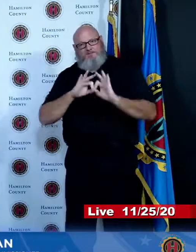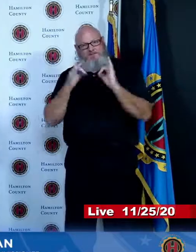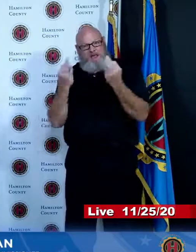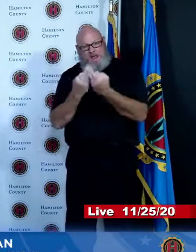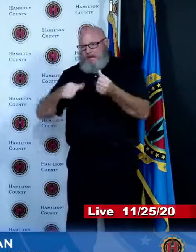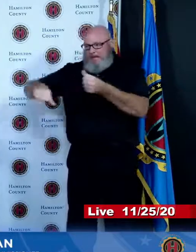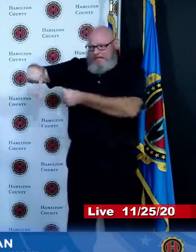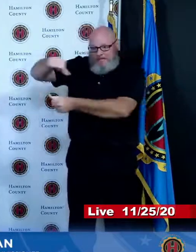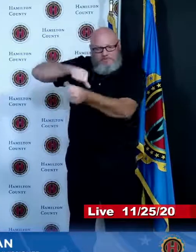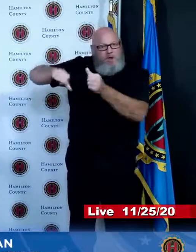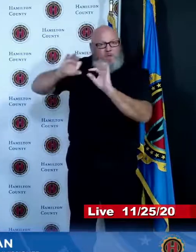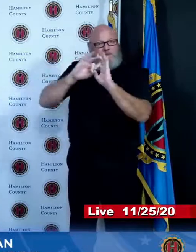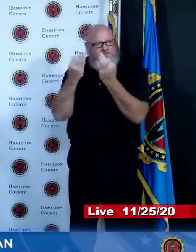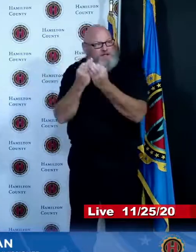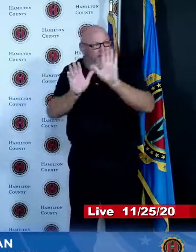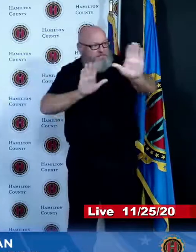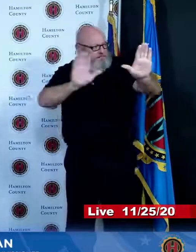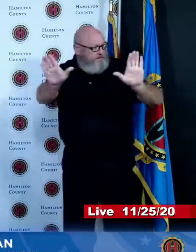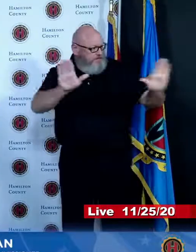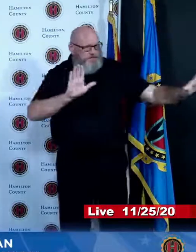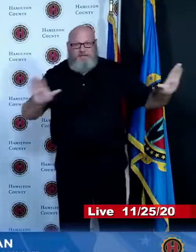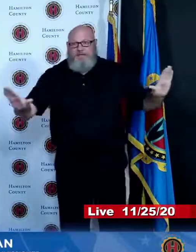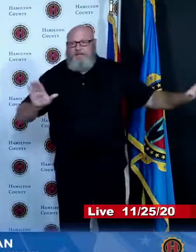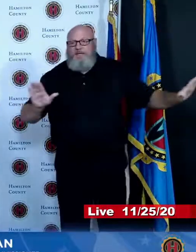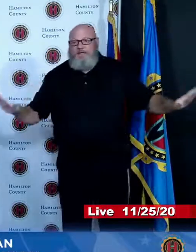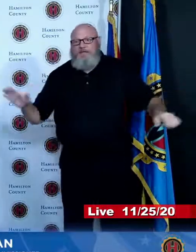all really have that plan that Commissioner dr house and I have been talking about